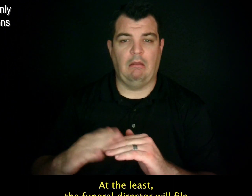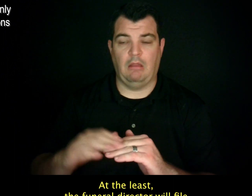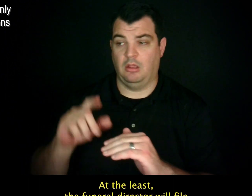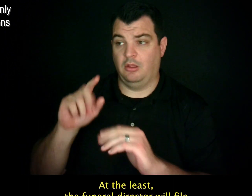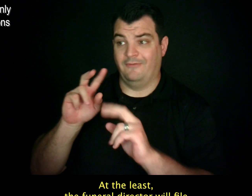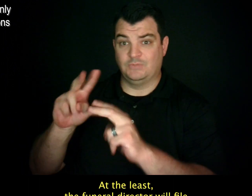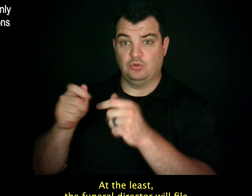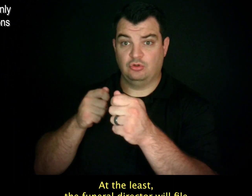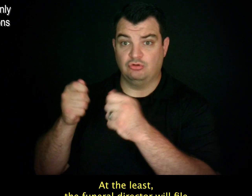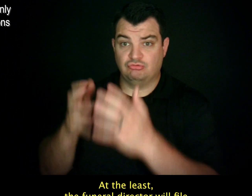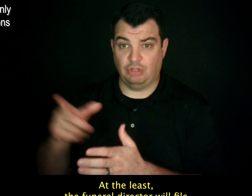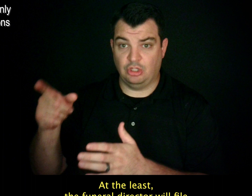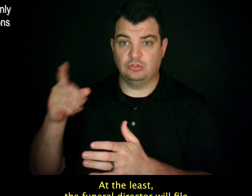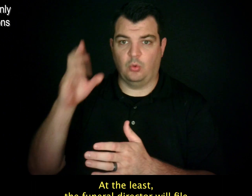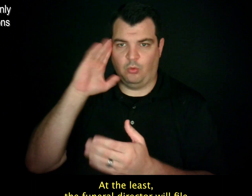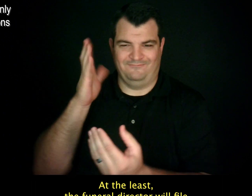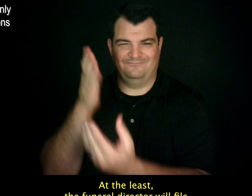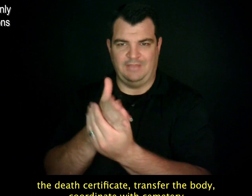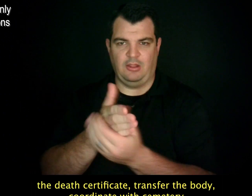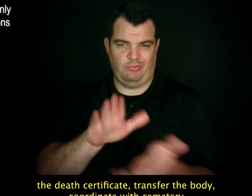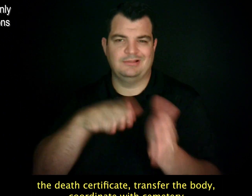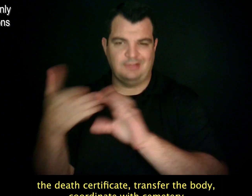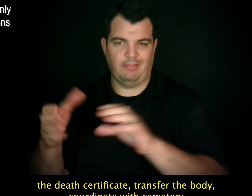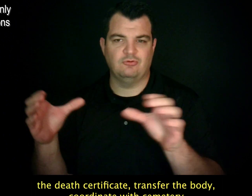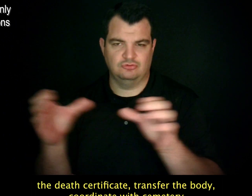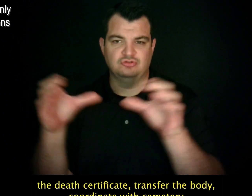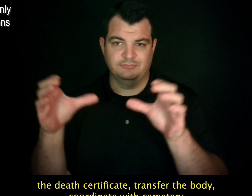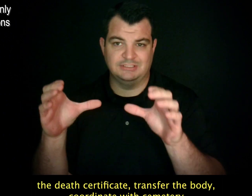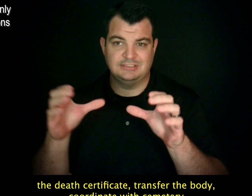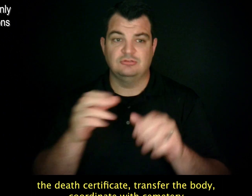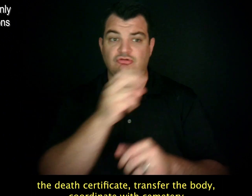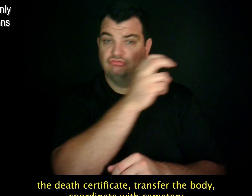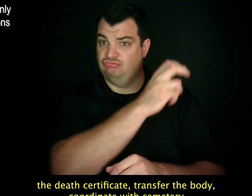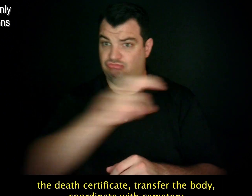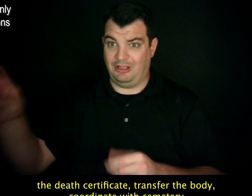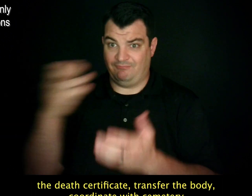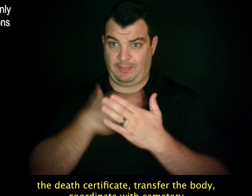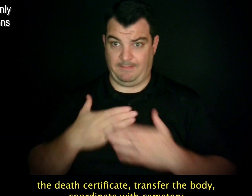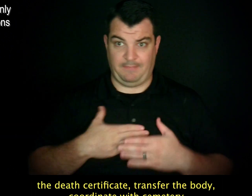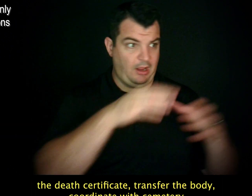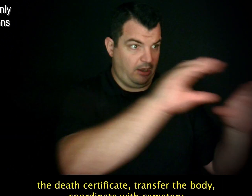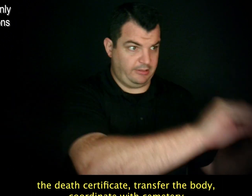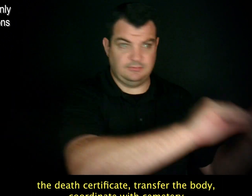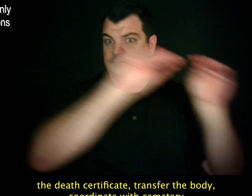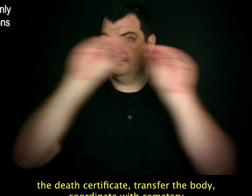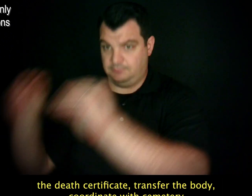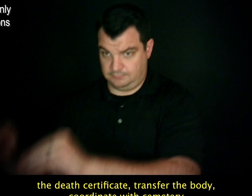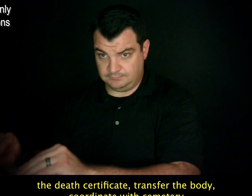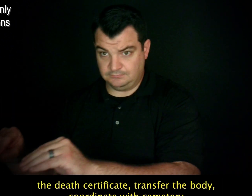At the least, the funeral director will file the death certificate, transfer the body, coordinate with cemetery